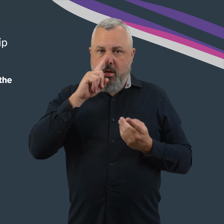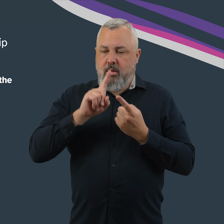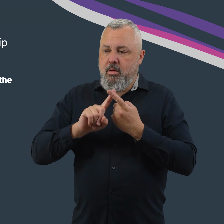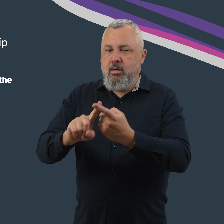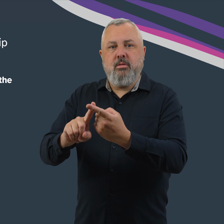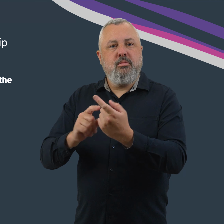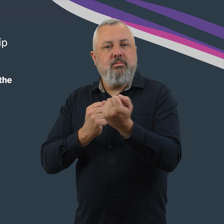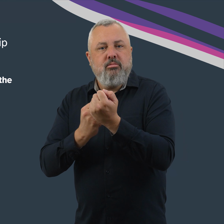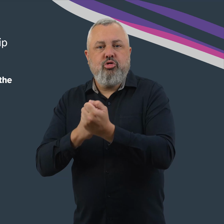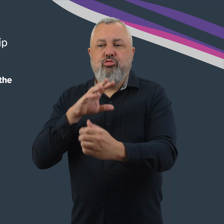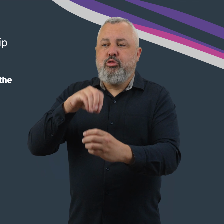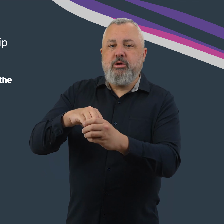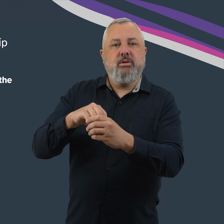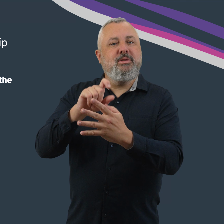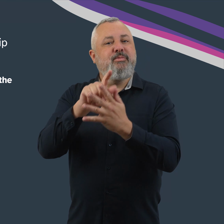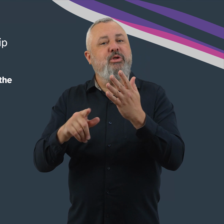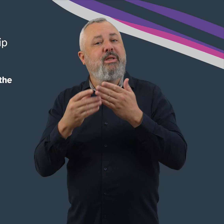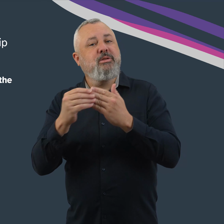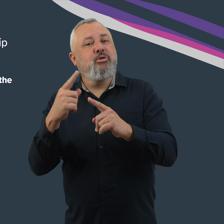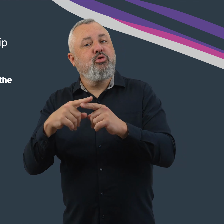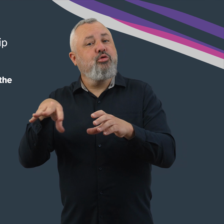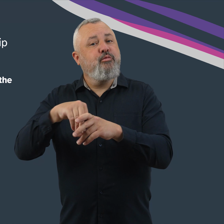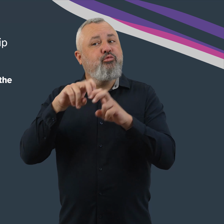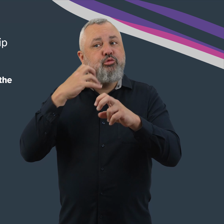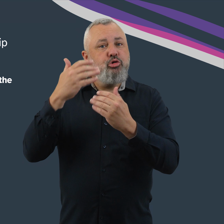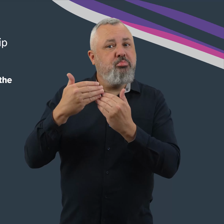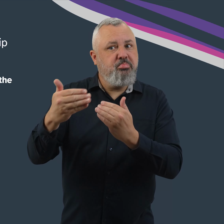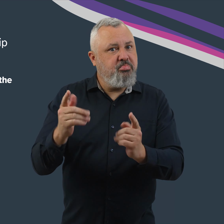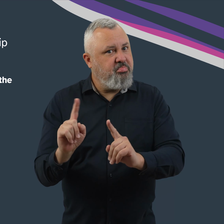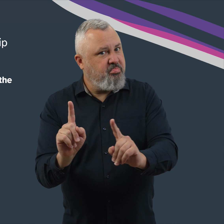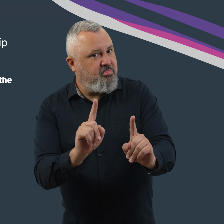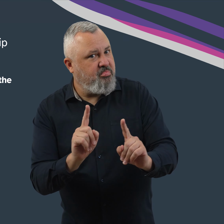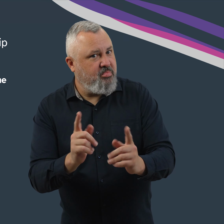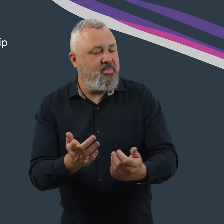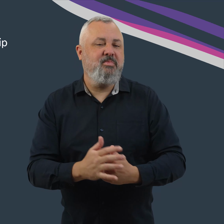contributing to disability-led, inclusive research in the future?